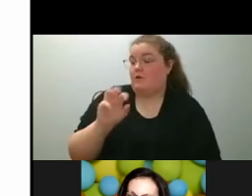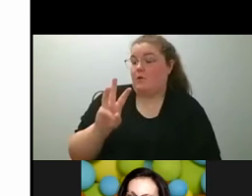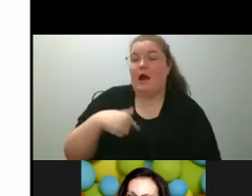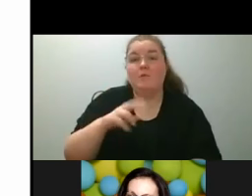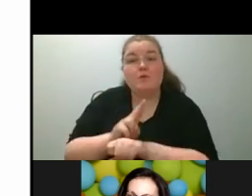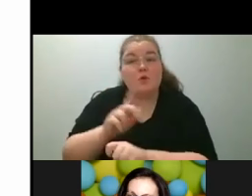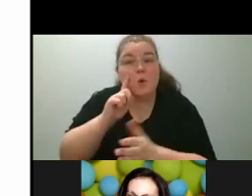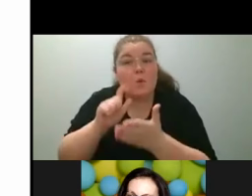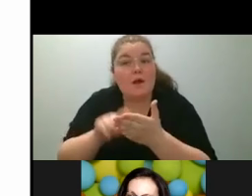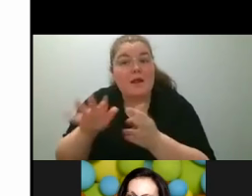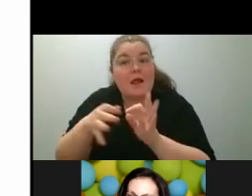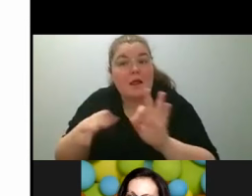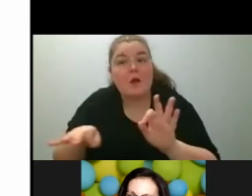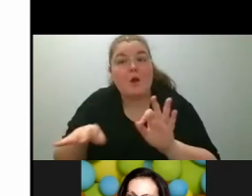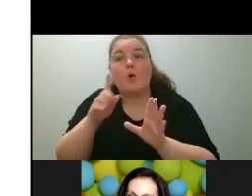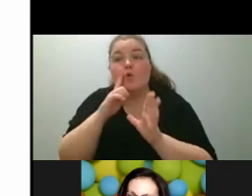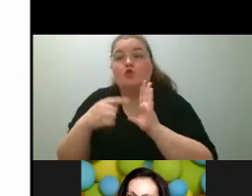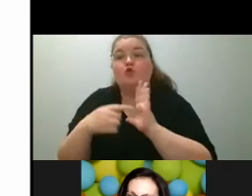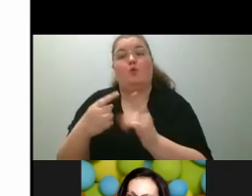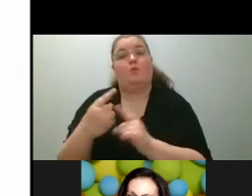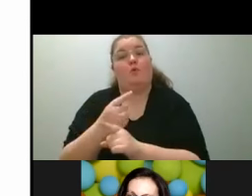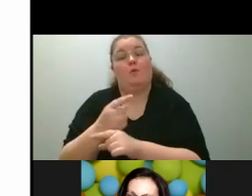Will it display correctly on my website? What does this look like?